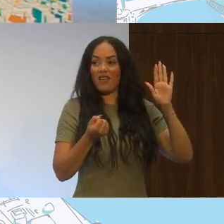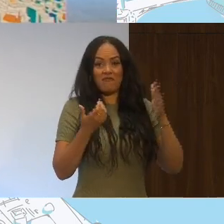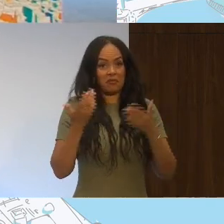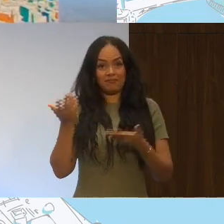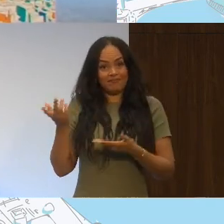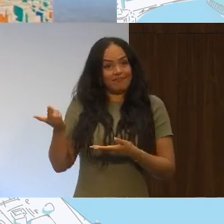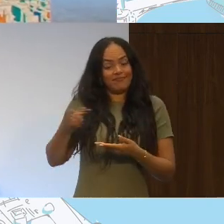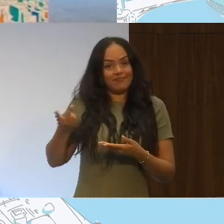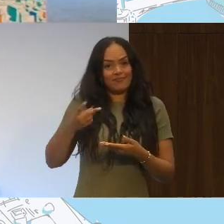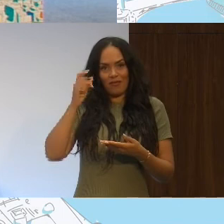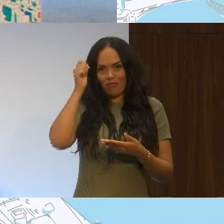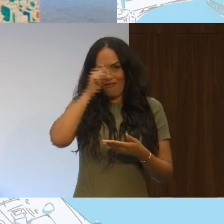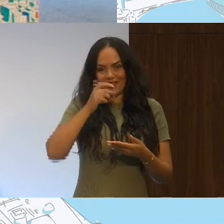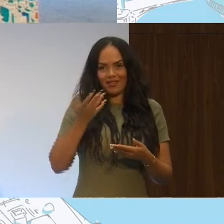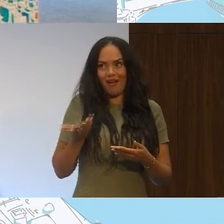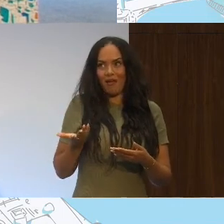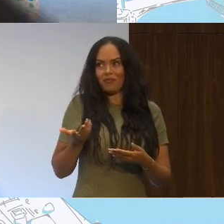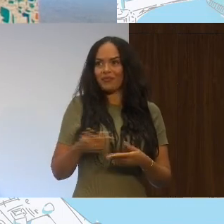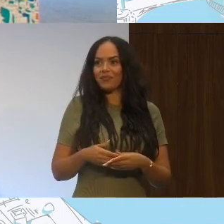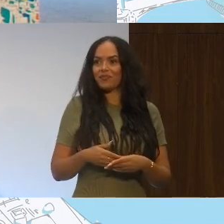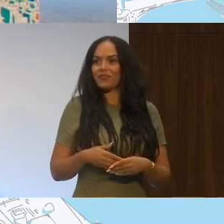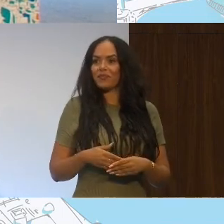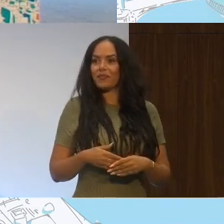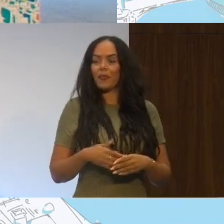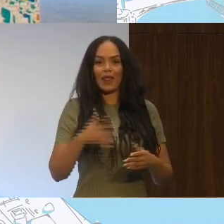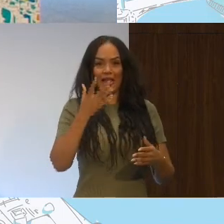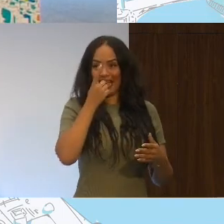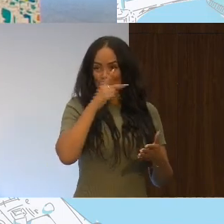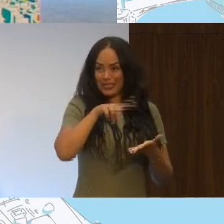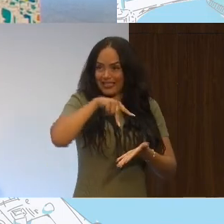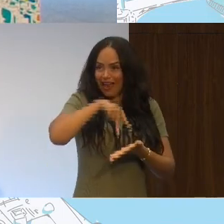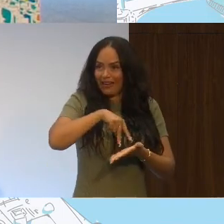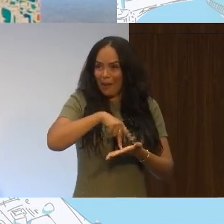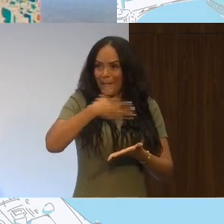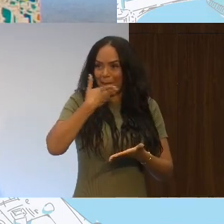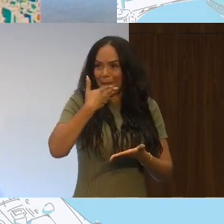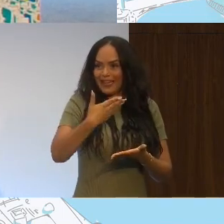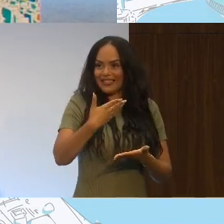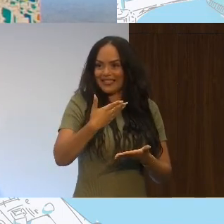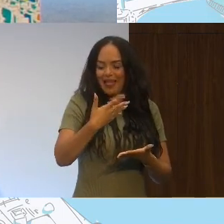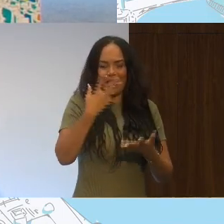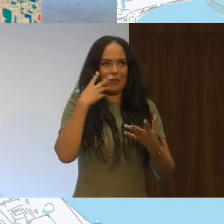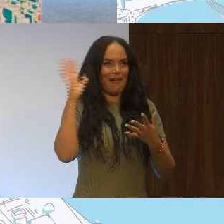Of course. Lovely. You want to stand up? That'd be great, just so we can see you. Lovely. Thank you.